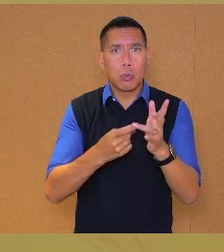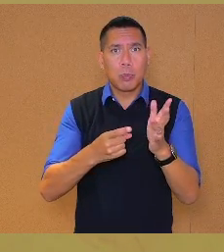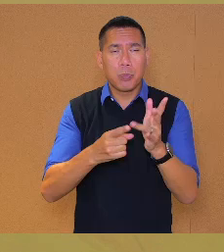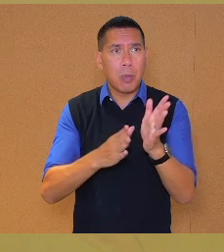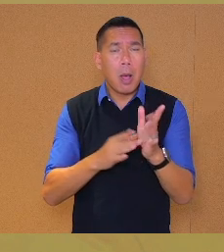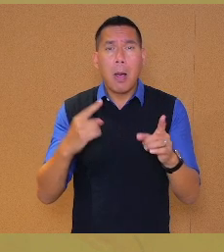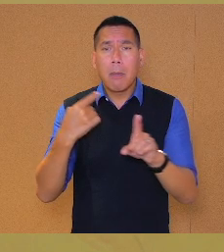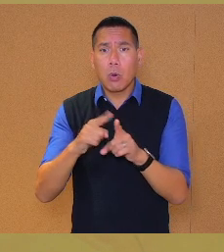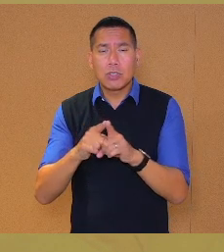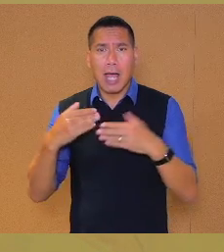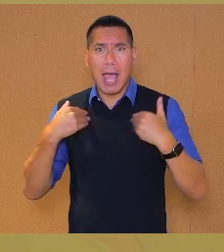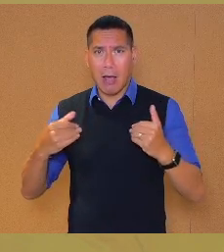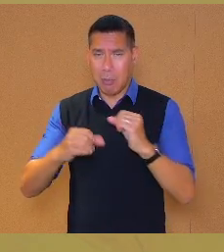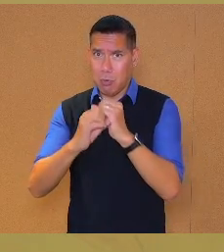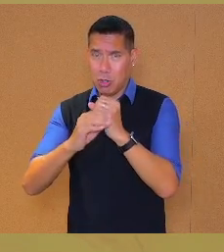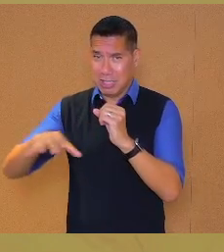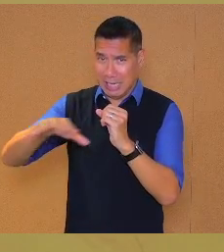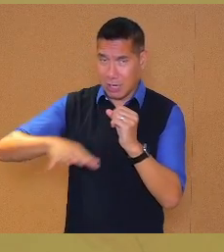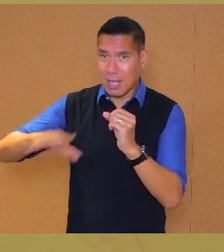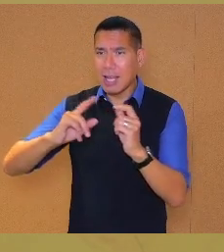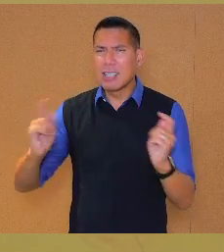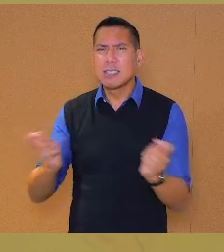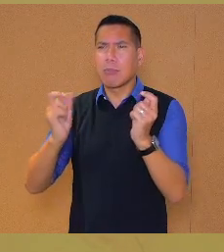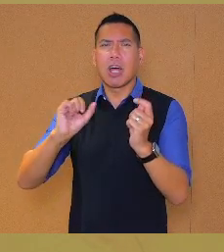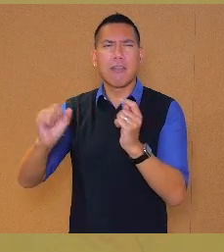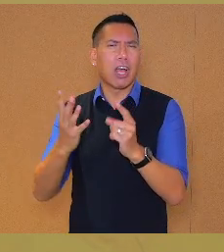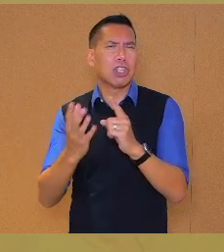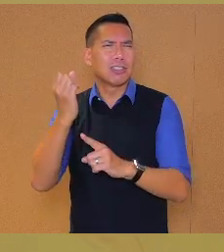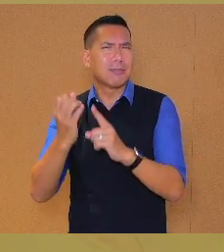celebrate their achievements. This takes us to our next award,